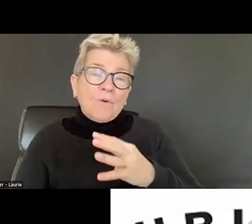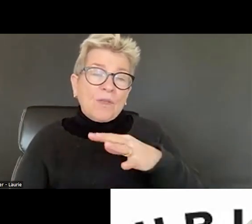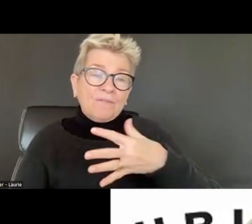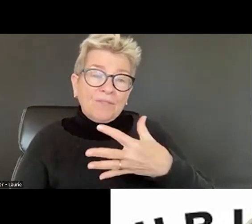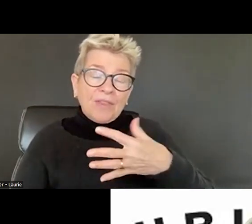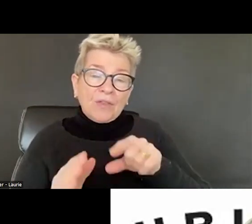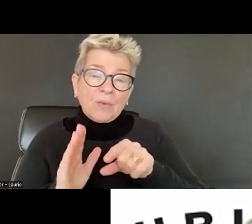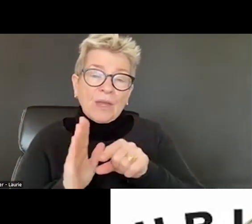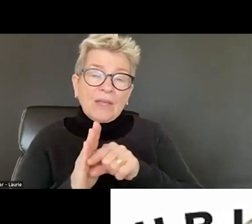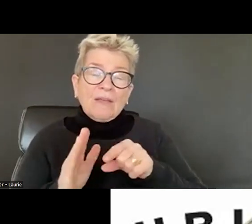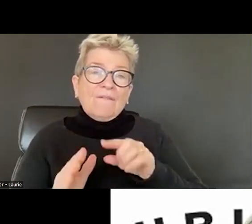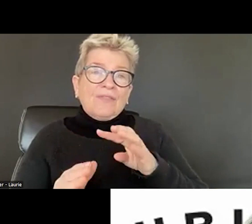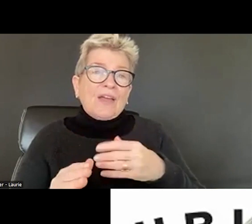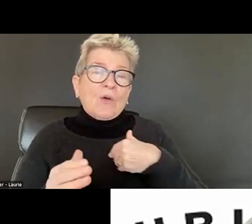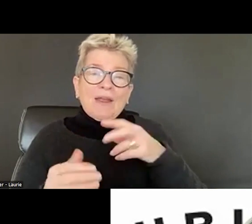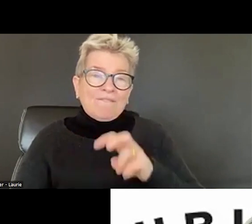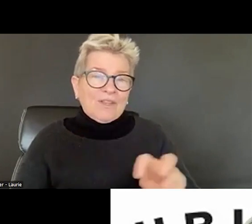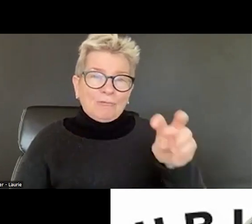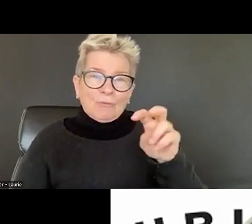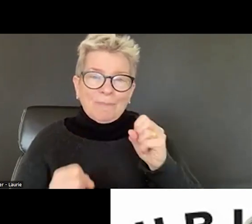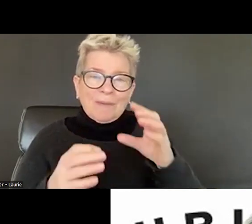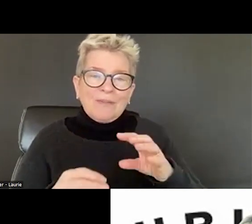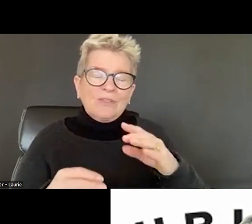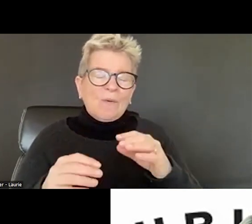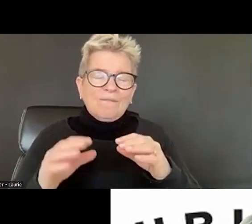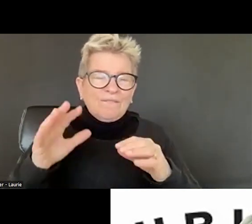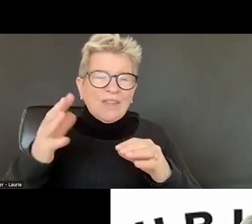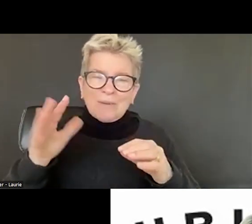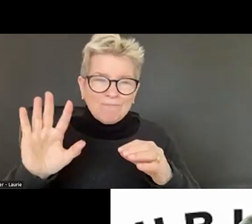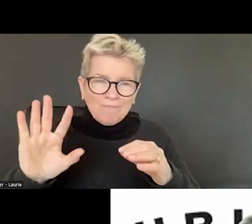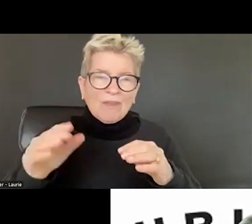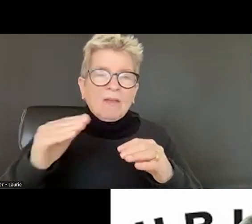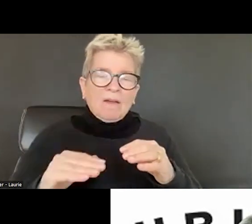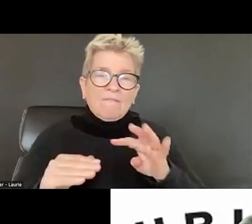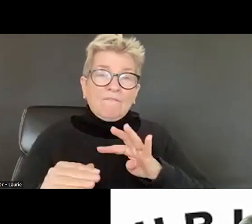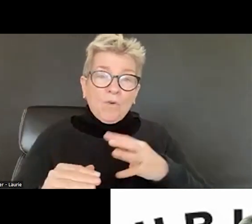trips already so some schools selected fourth grade to be able to participate again in Junior